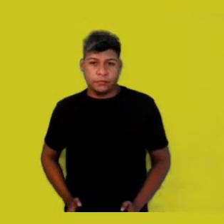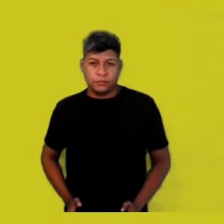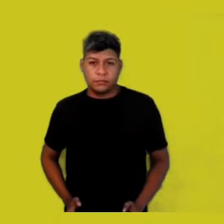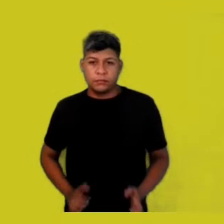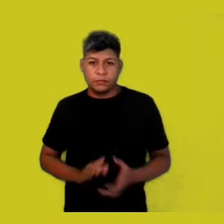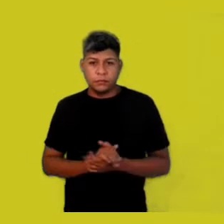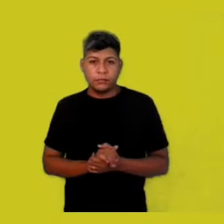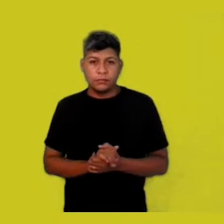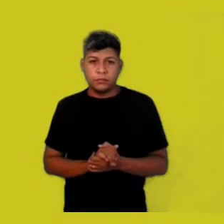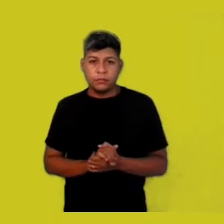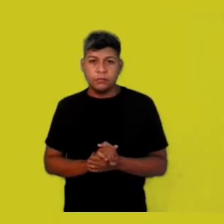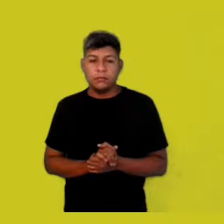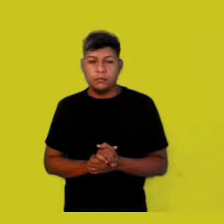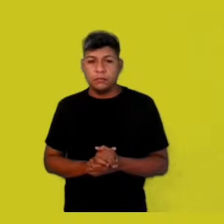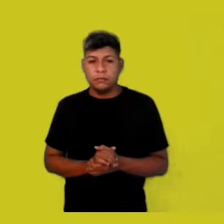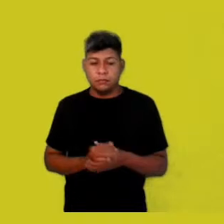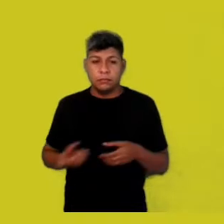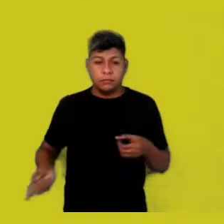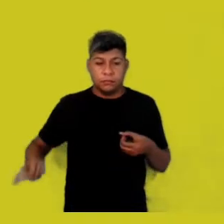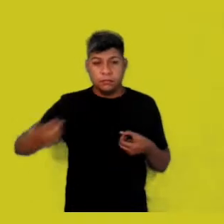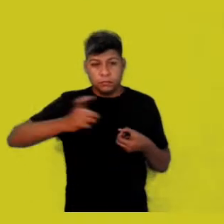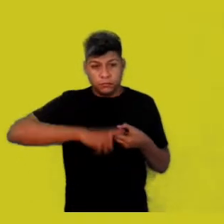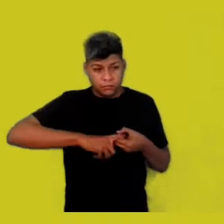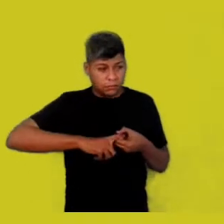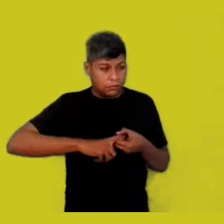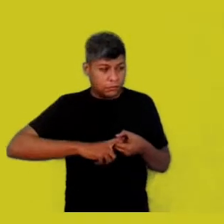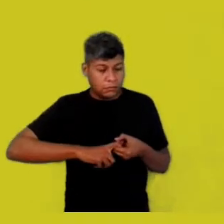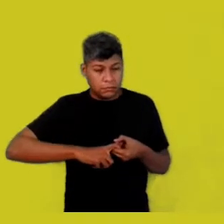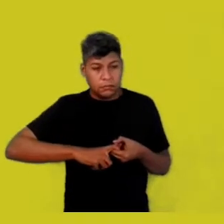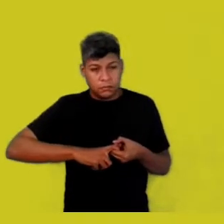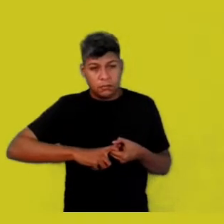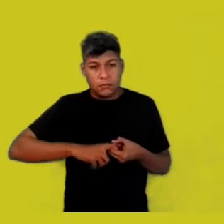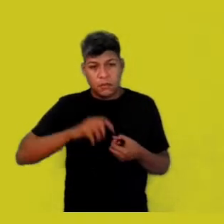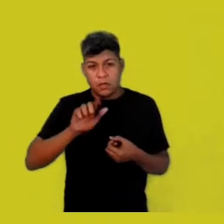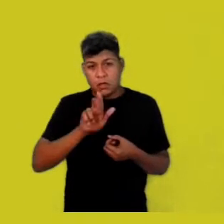And retrieve what Muniz Sodré worded very well,